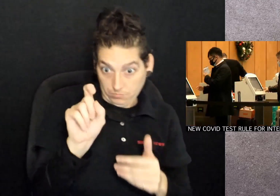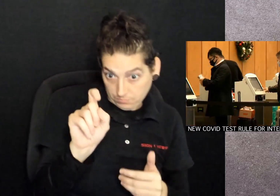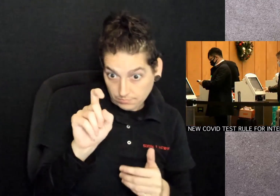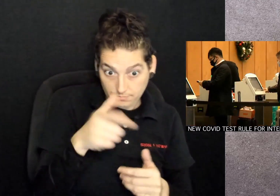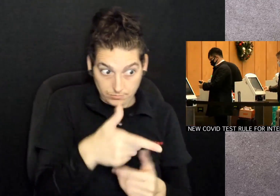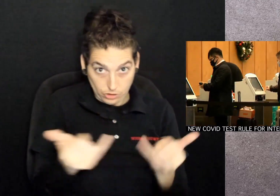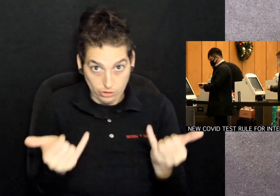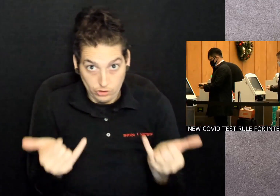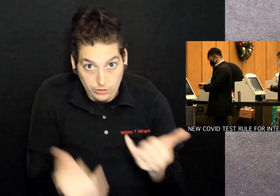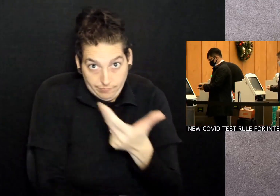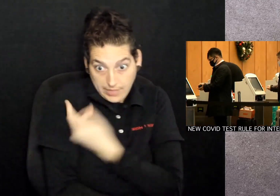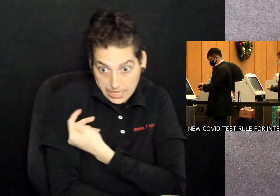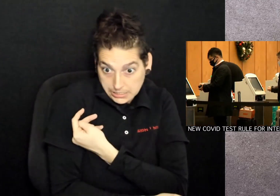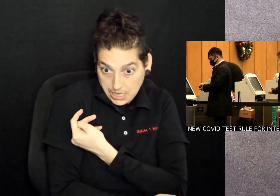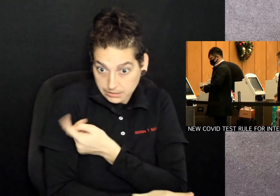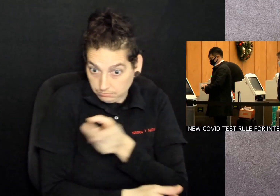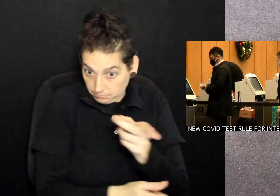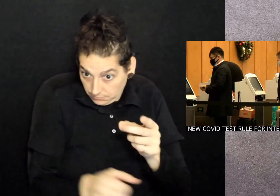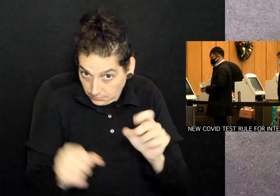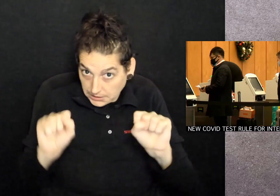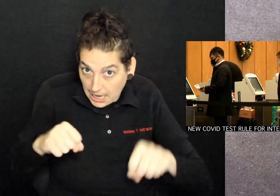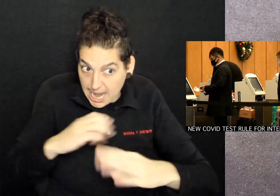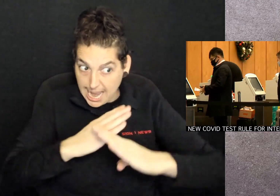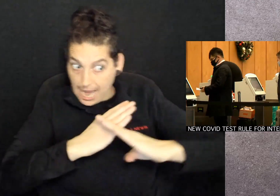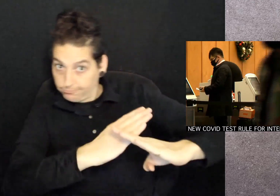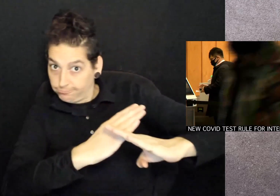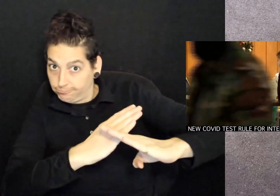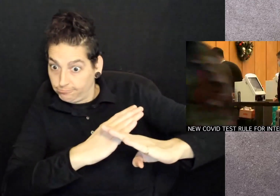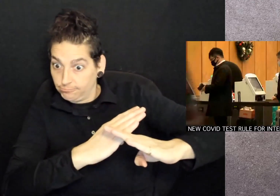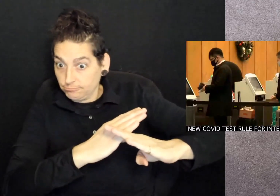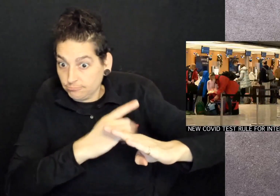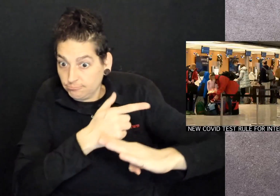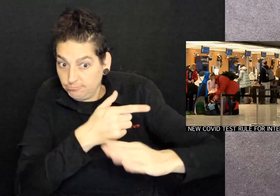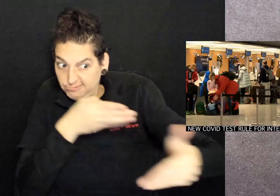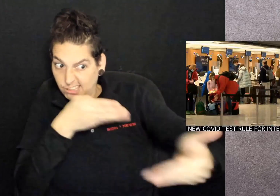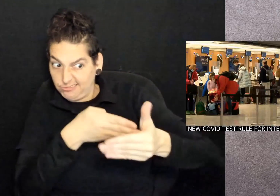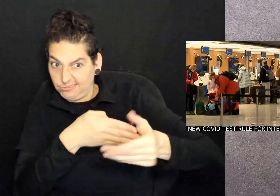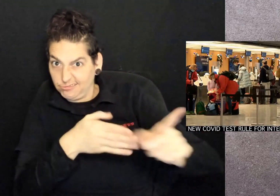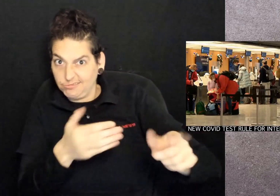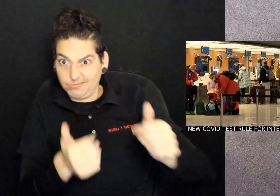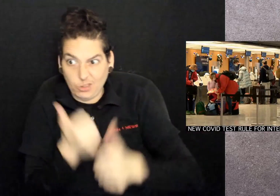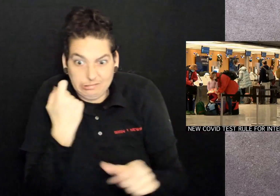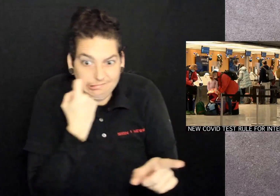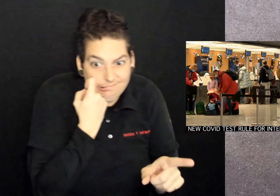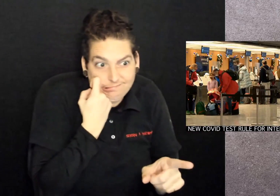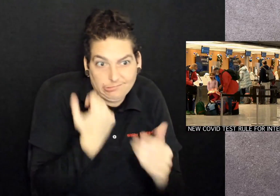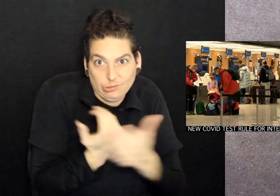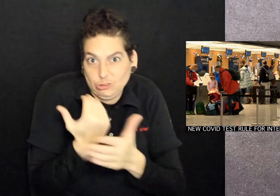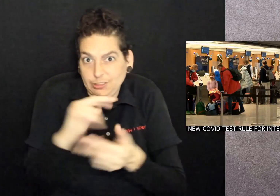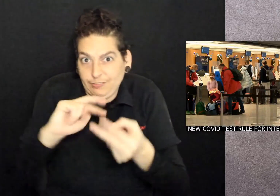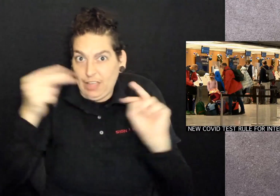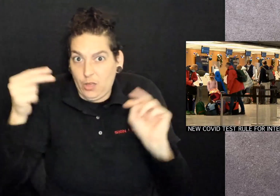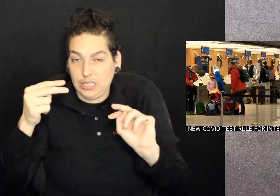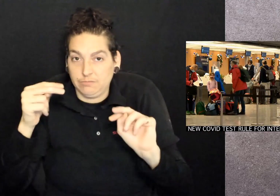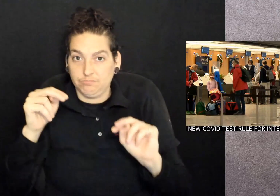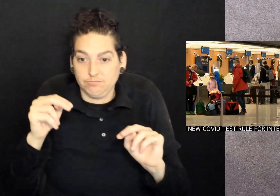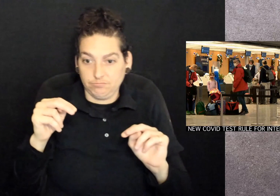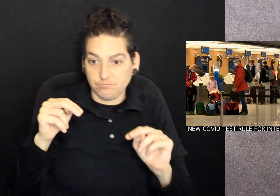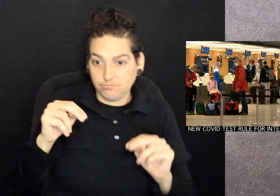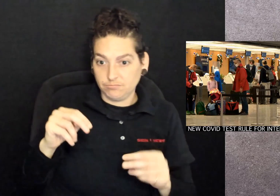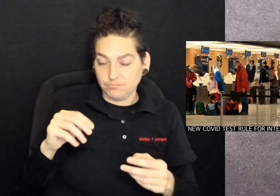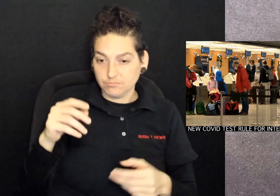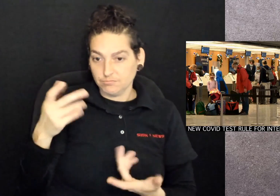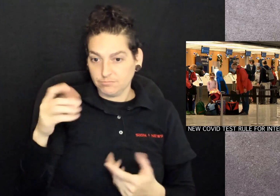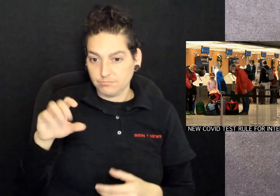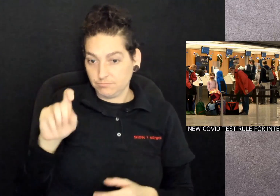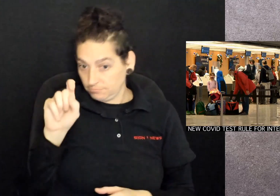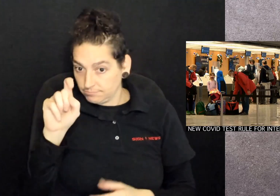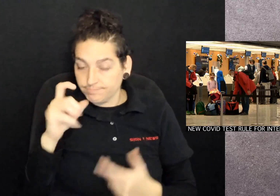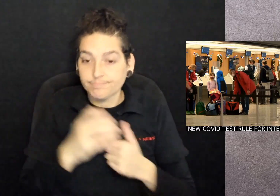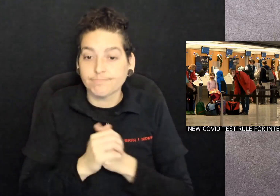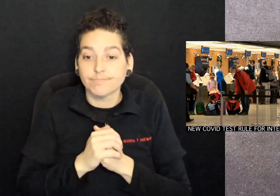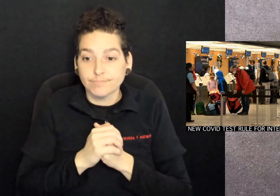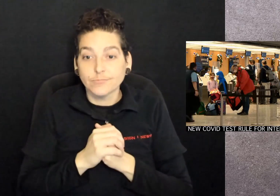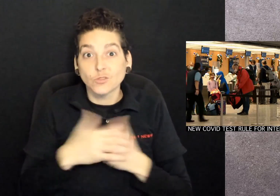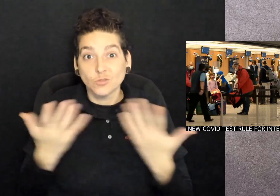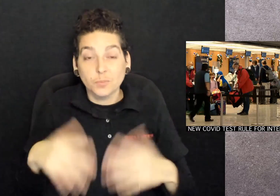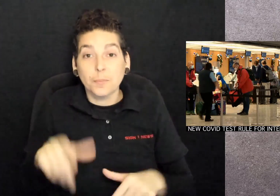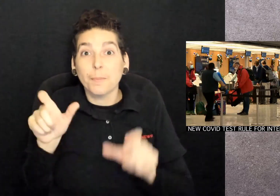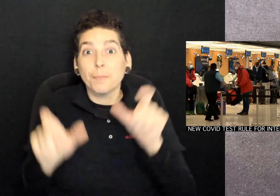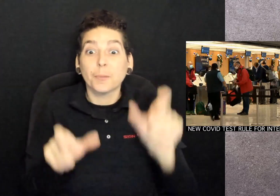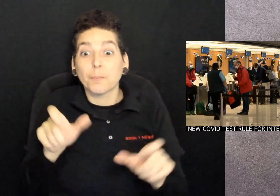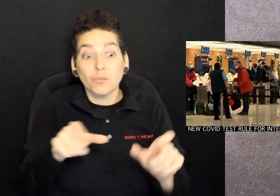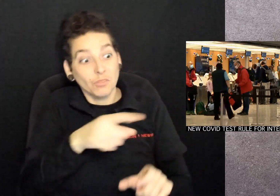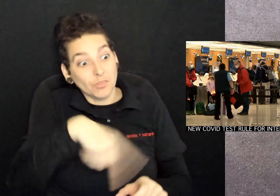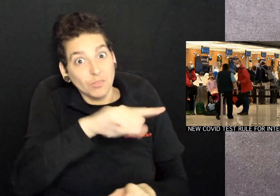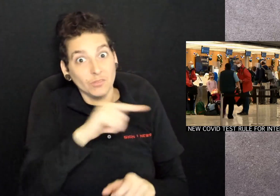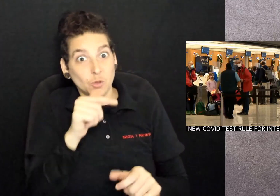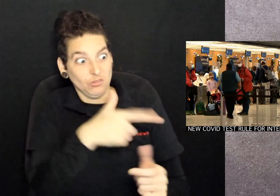vaccines adequately protect against the latest viral mutation